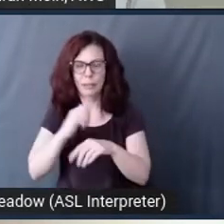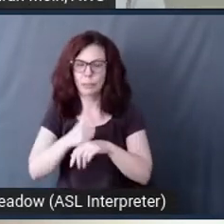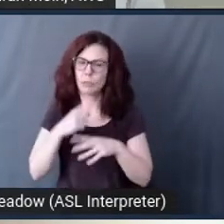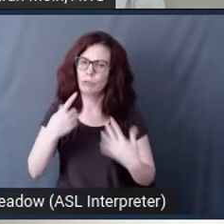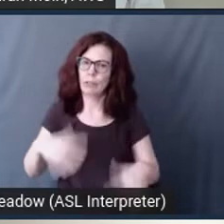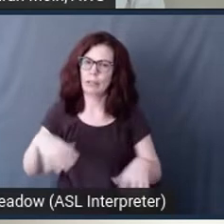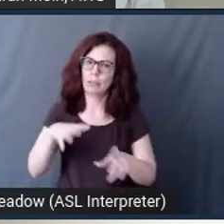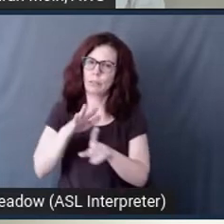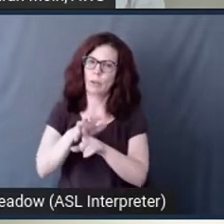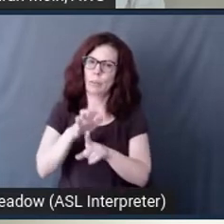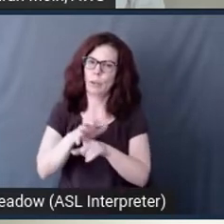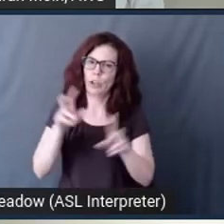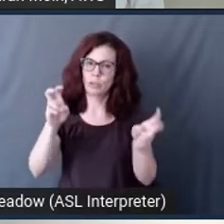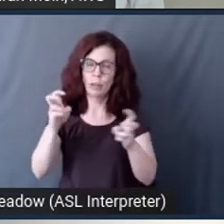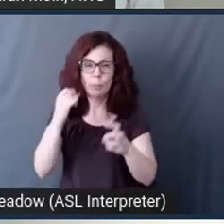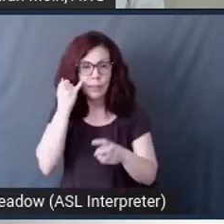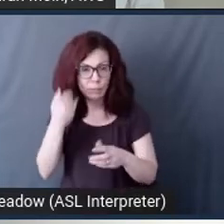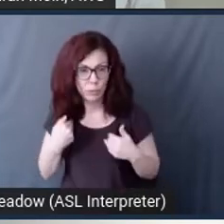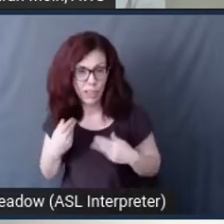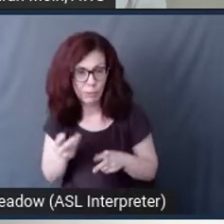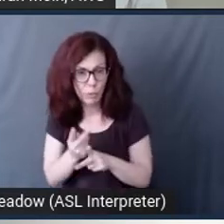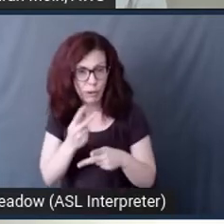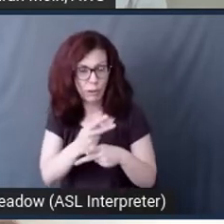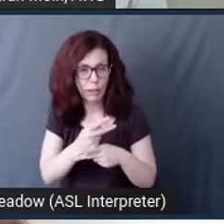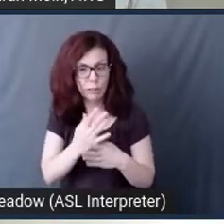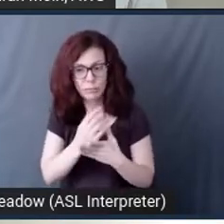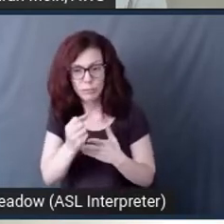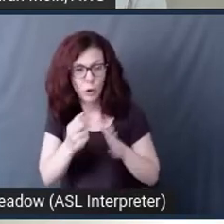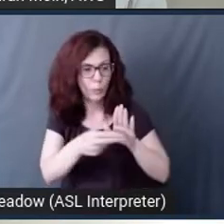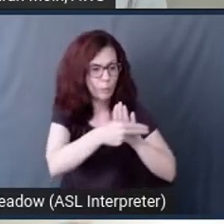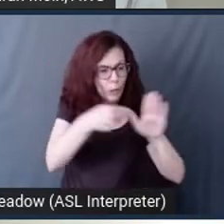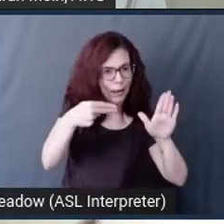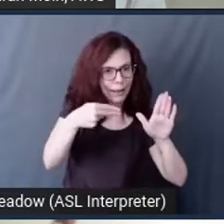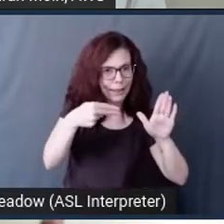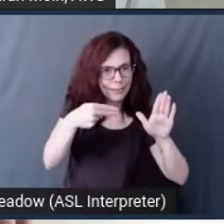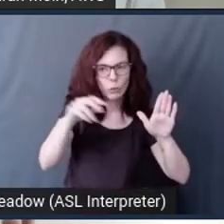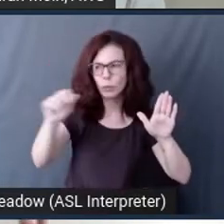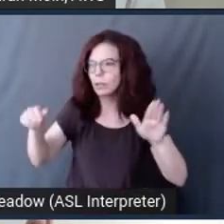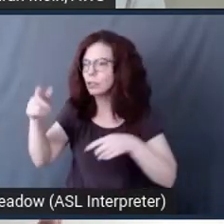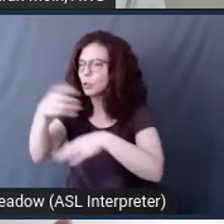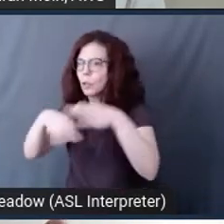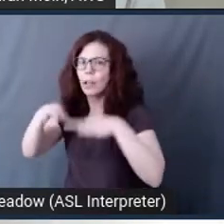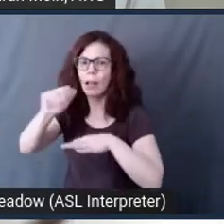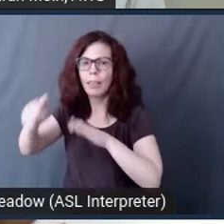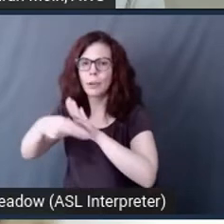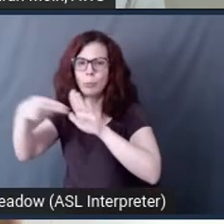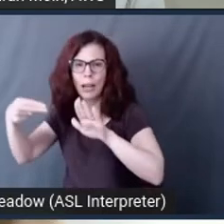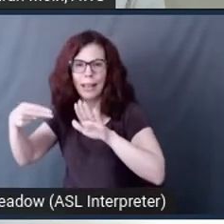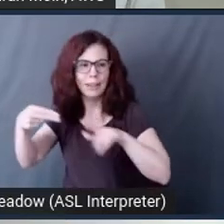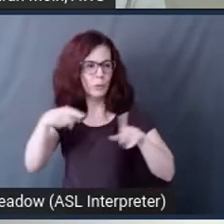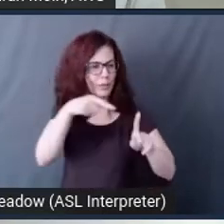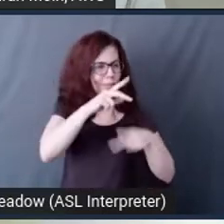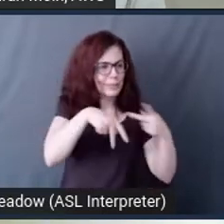I mean, if you have the product in one brand and you're putting in a different brand in a subsequent places, it's a compliance issue,